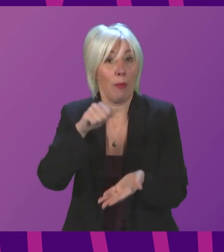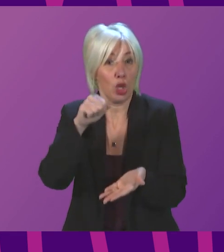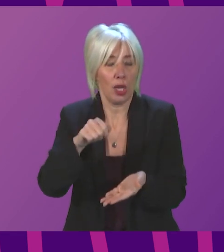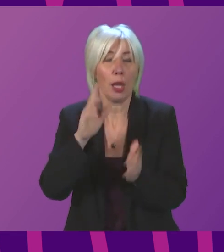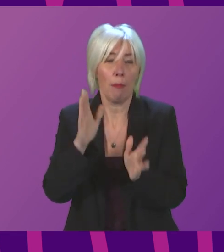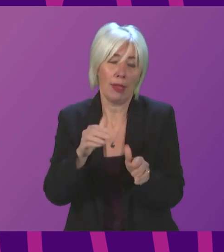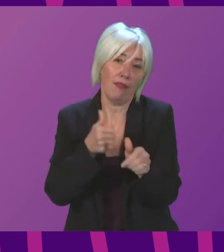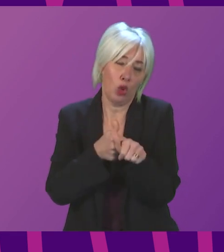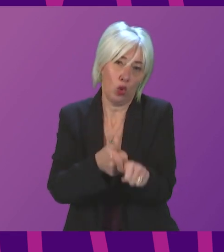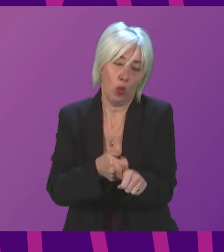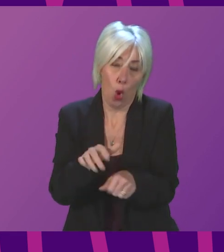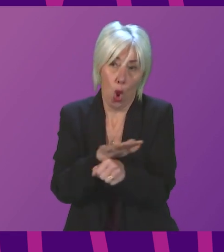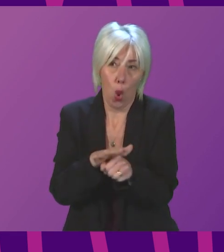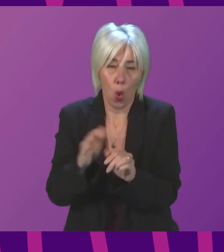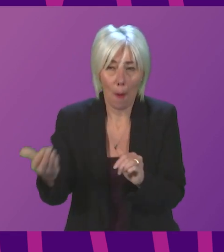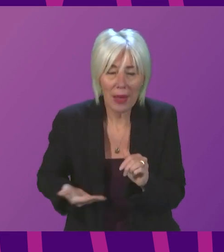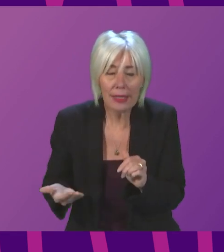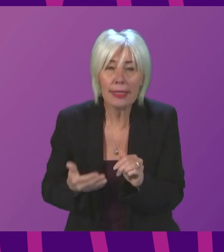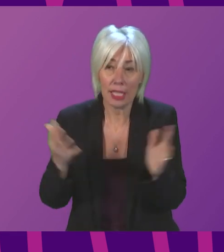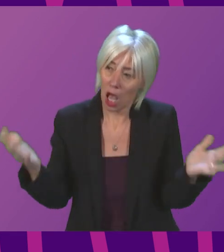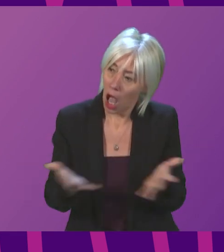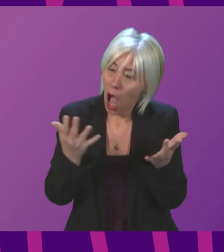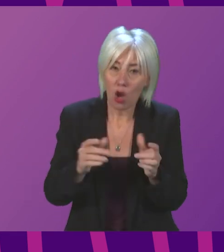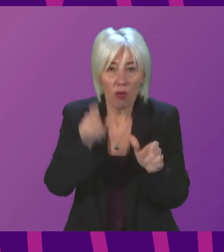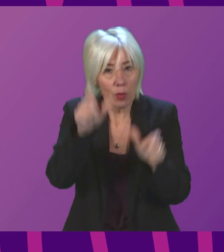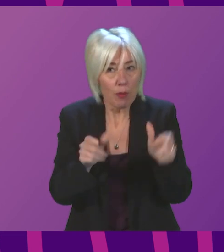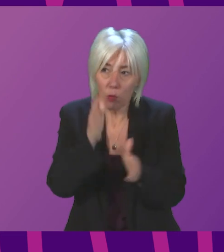businesses and encouraging people to shop locally will continue to be a key part of